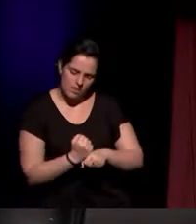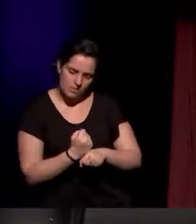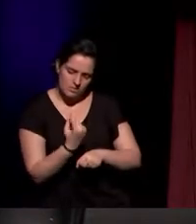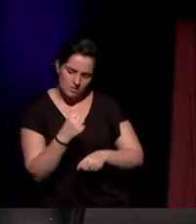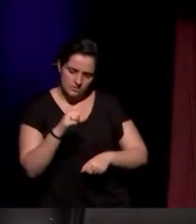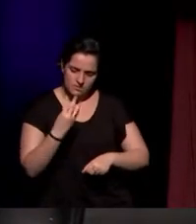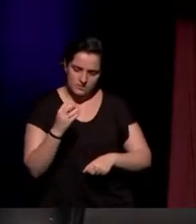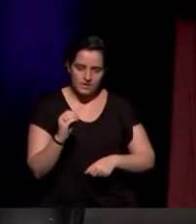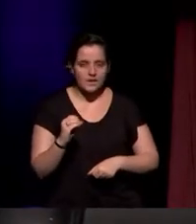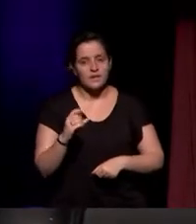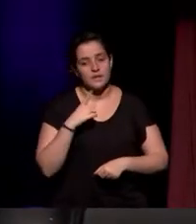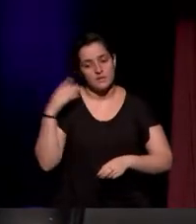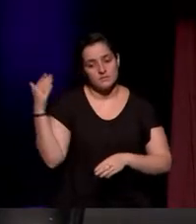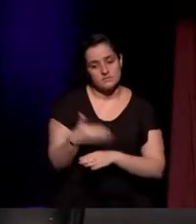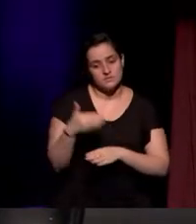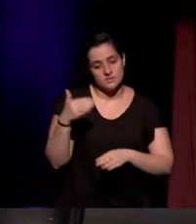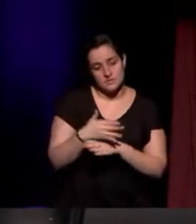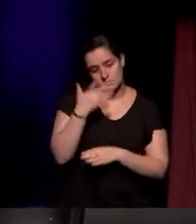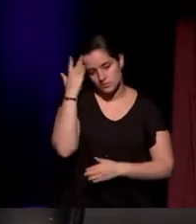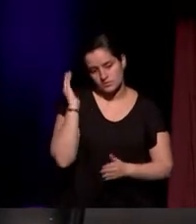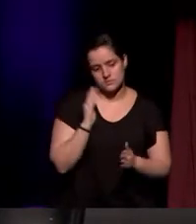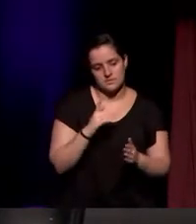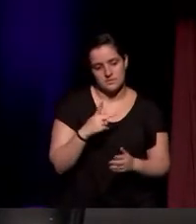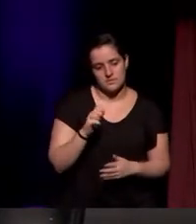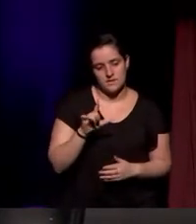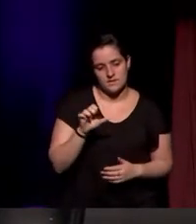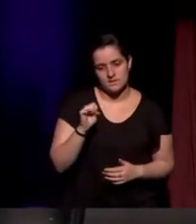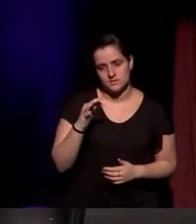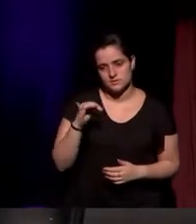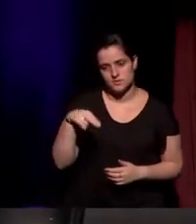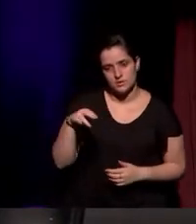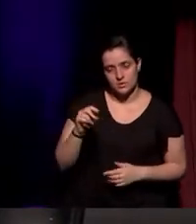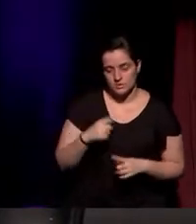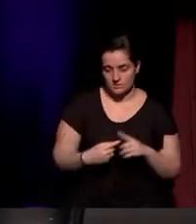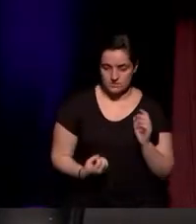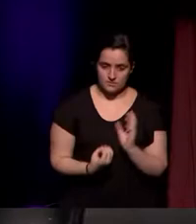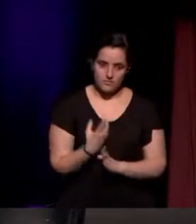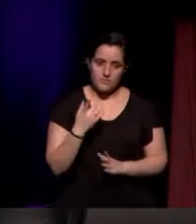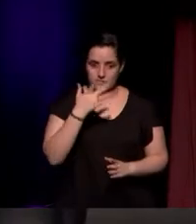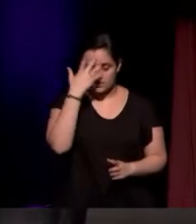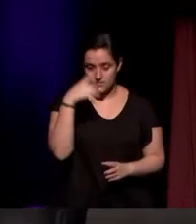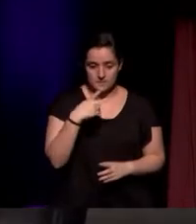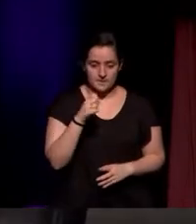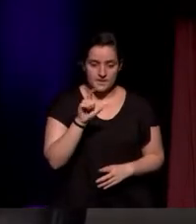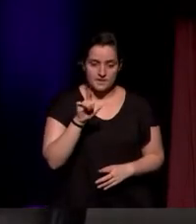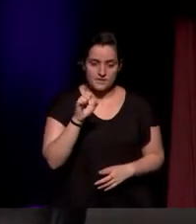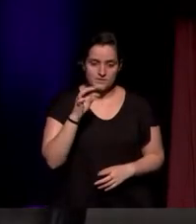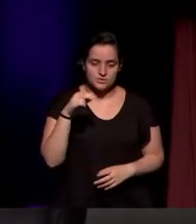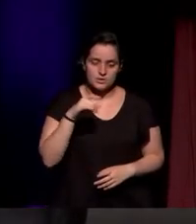of Palestinian refugees with establishment of State of Israel. Then the Palestinians migrate to Lebanon,